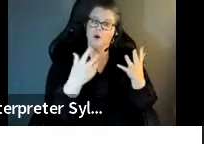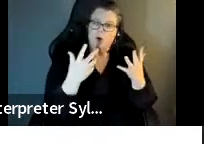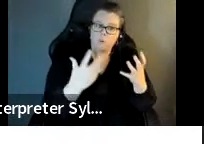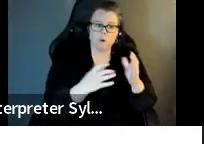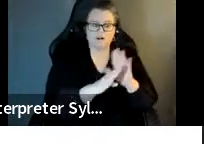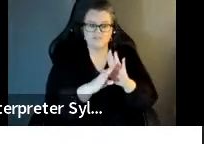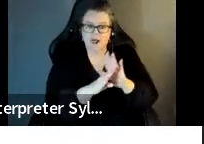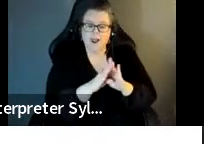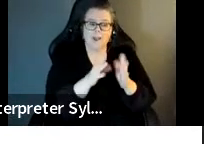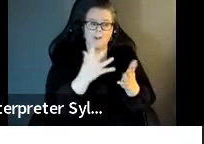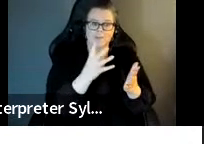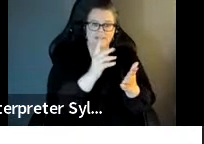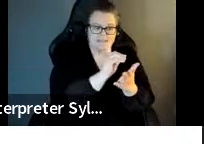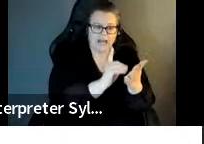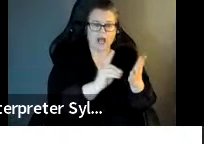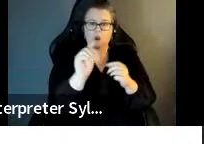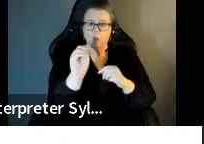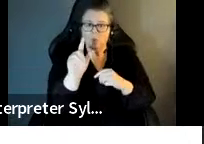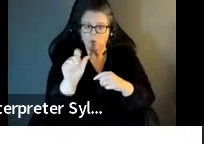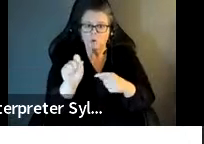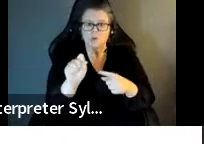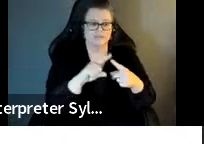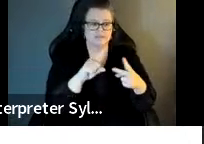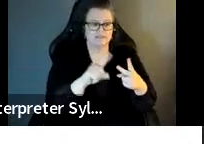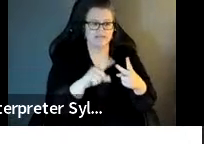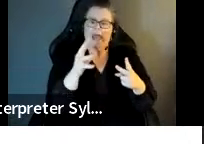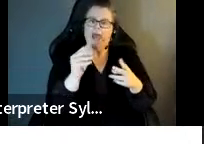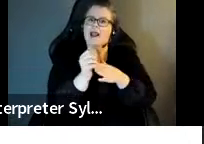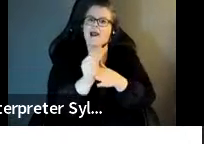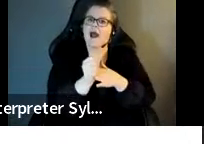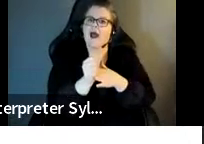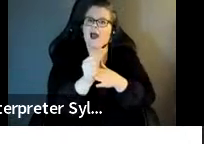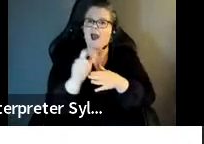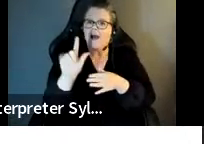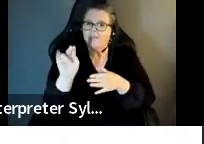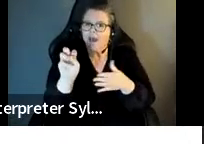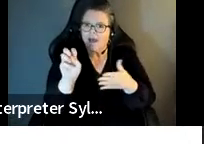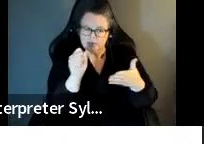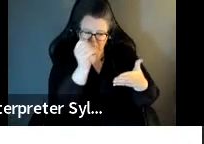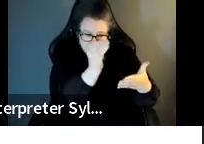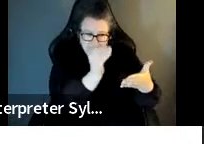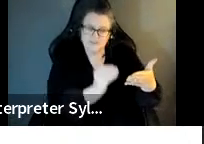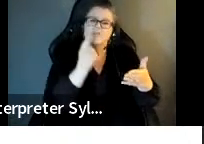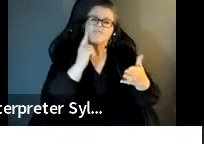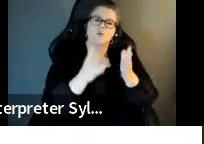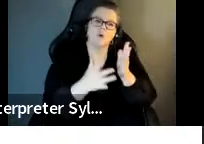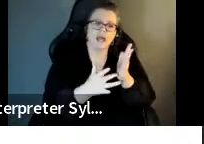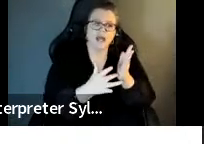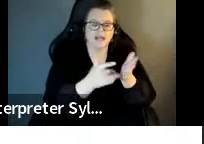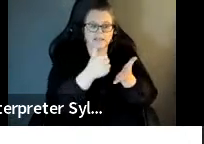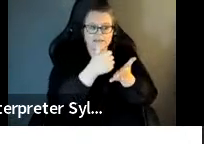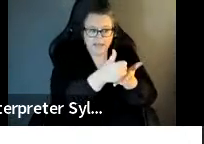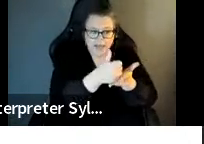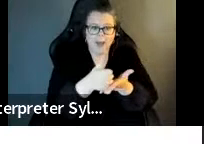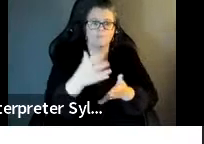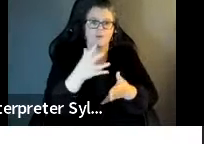and recommendations that could be used for technical assistance, standards development, and design.